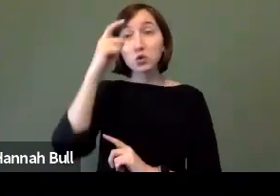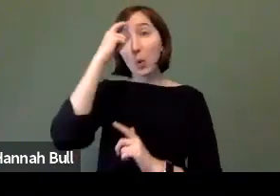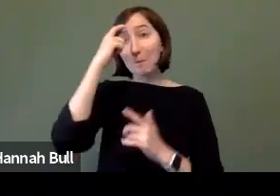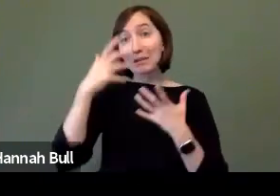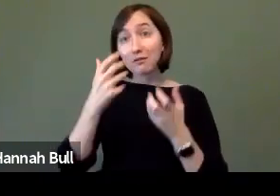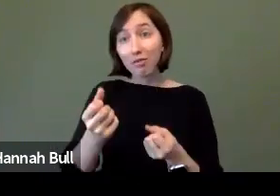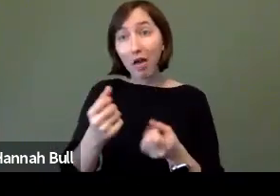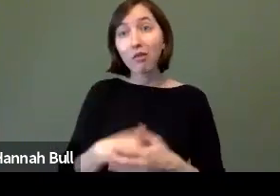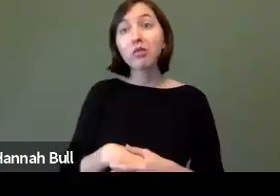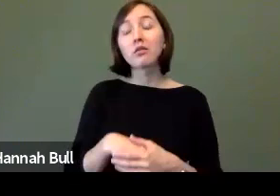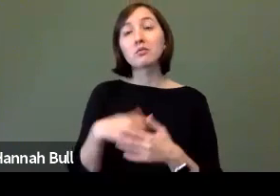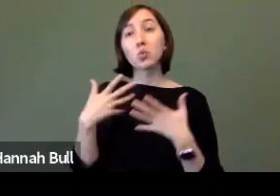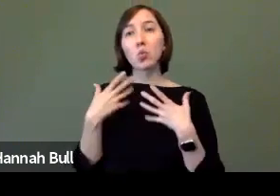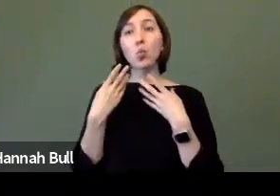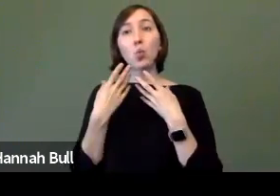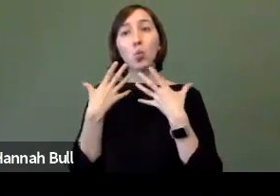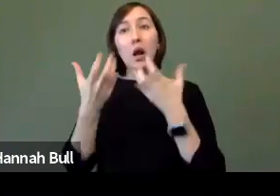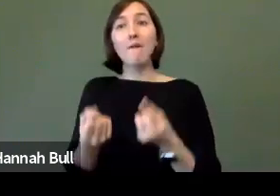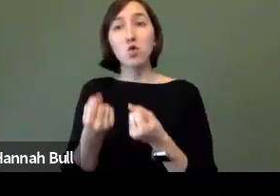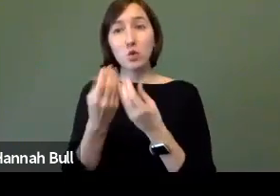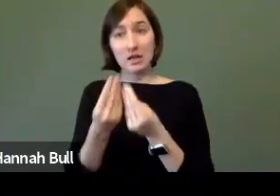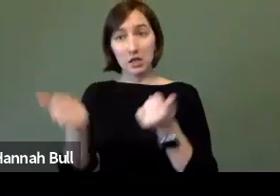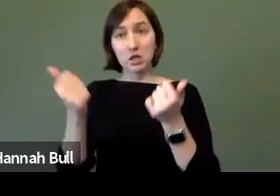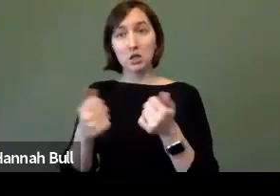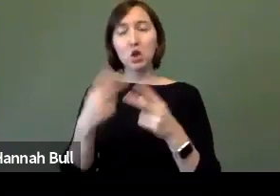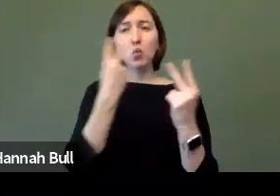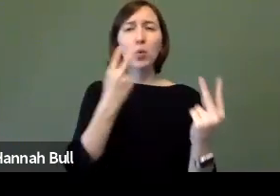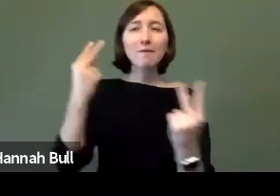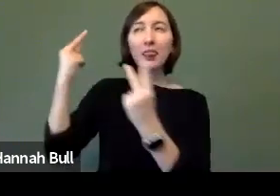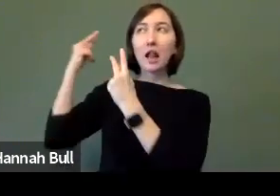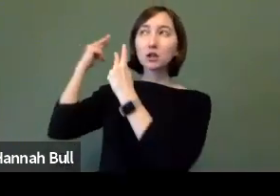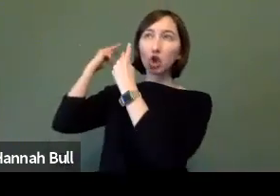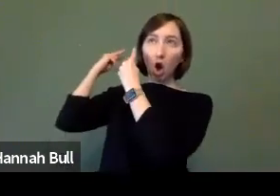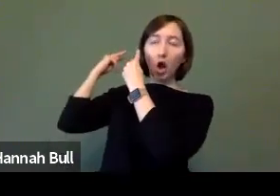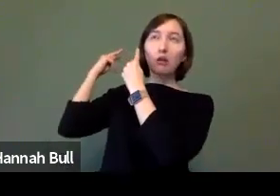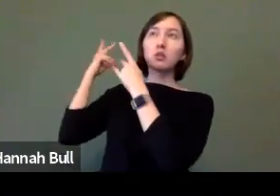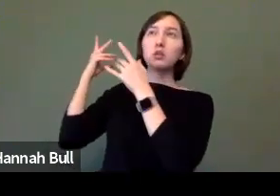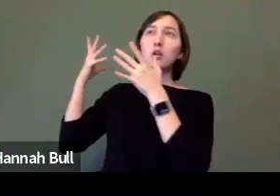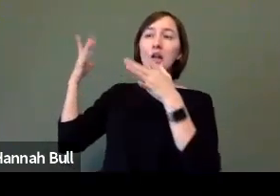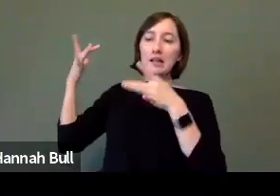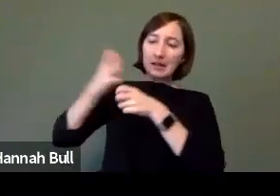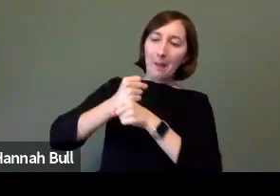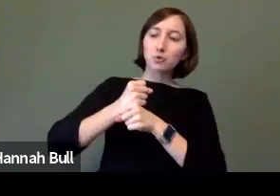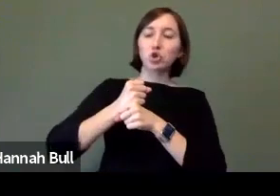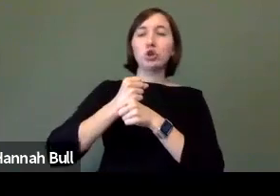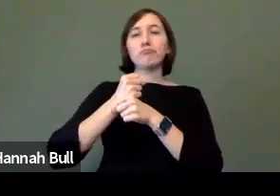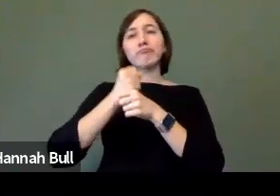to reflect on, capture and tell their stories in powerful ways.